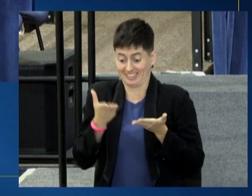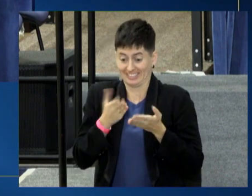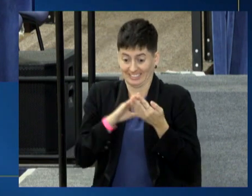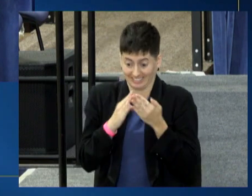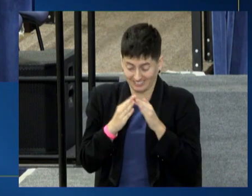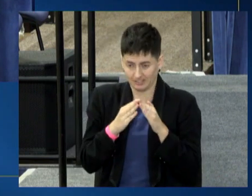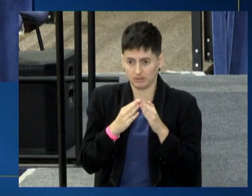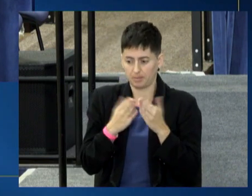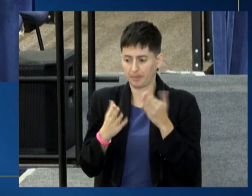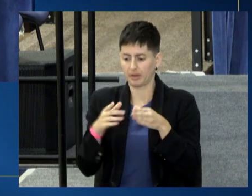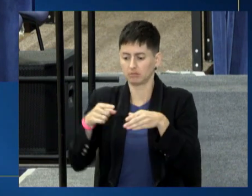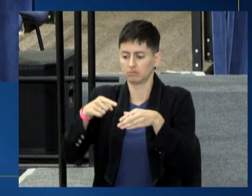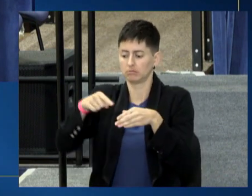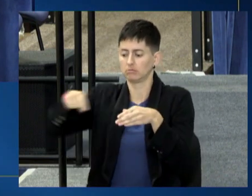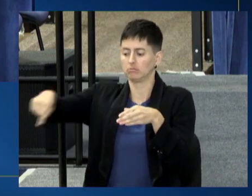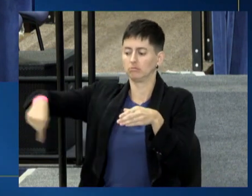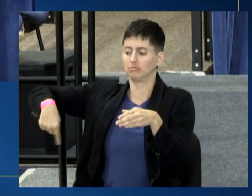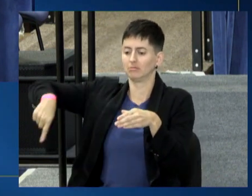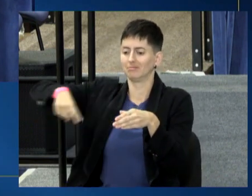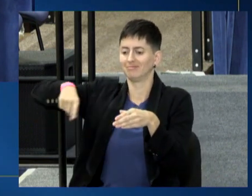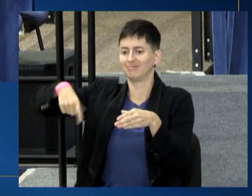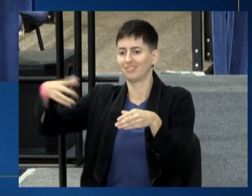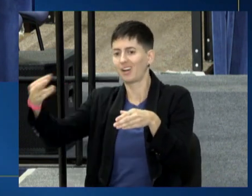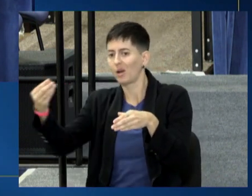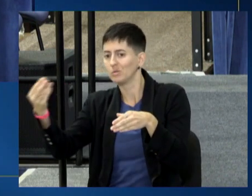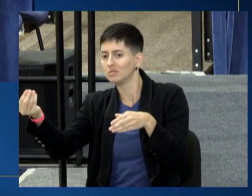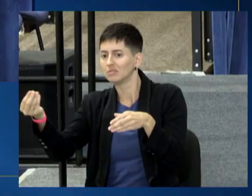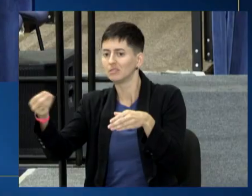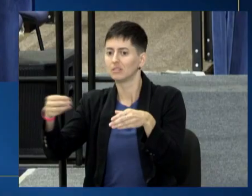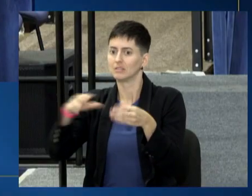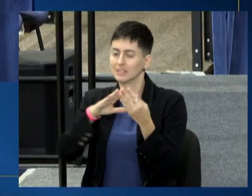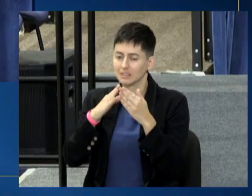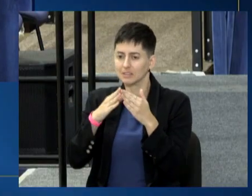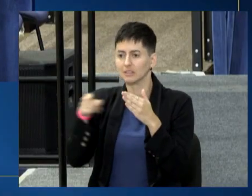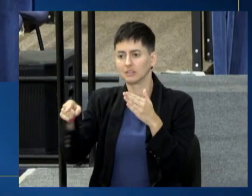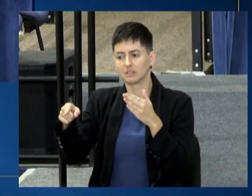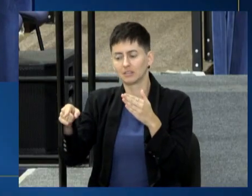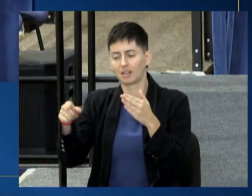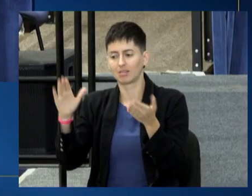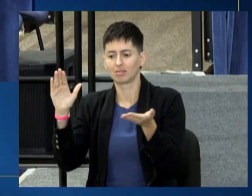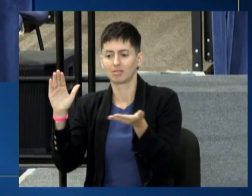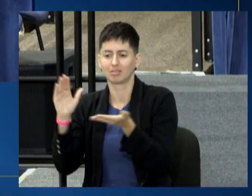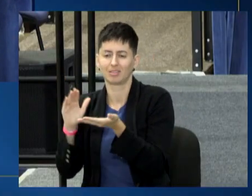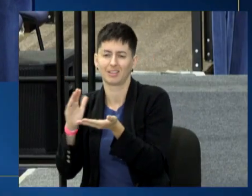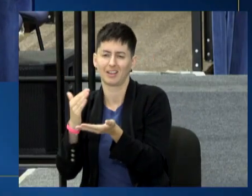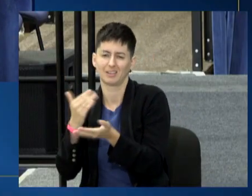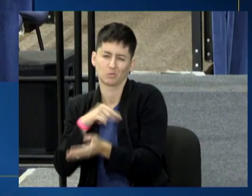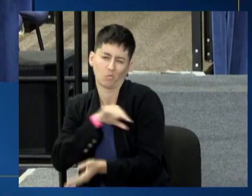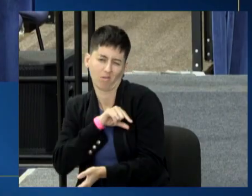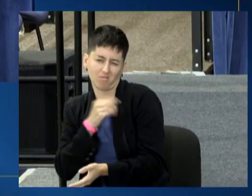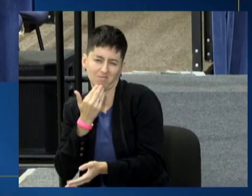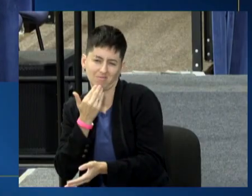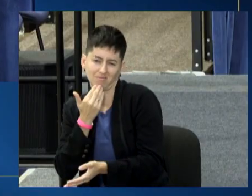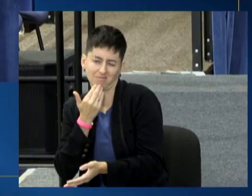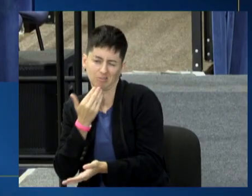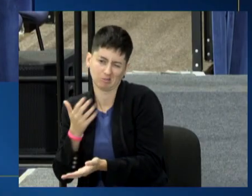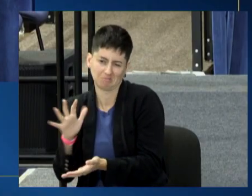your odds are not as good. And this is where data and AI really can help level the playing